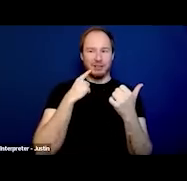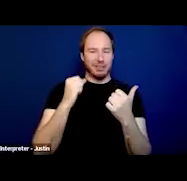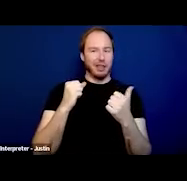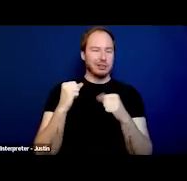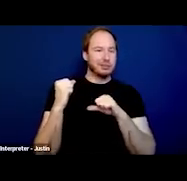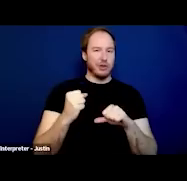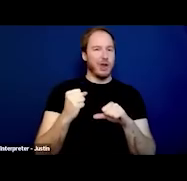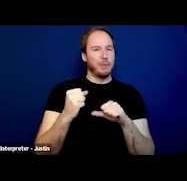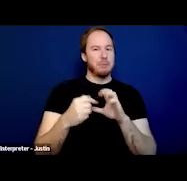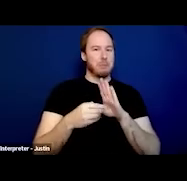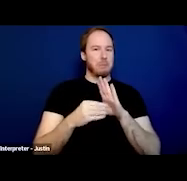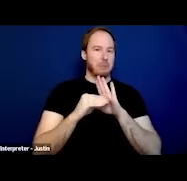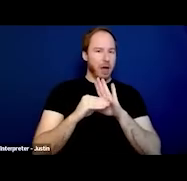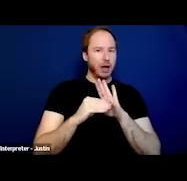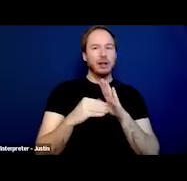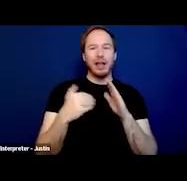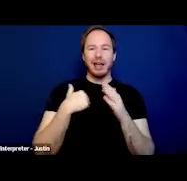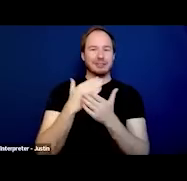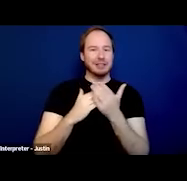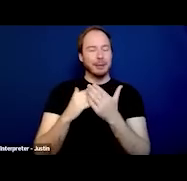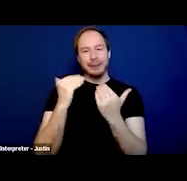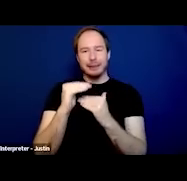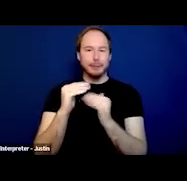there are limited preclusions or contingencies around